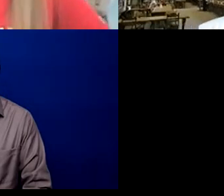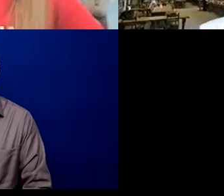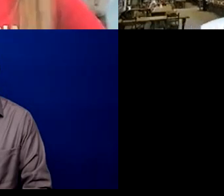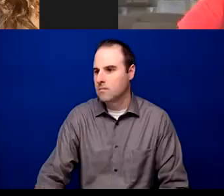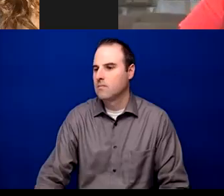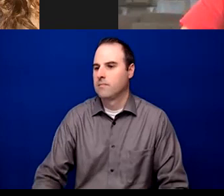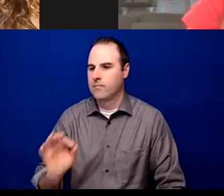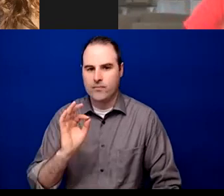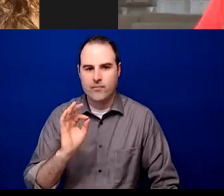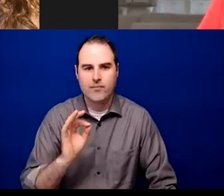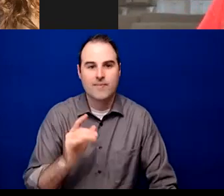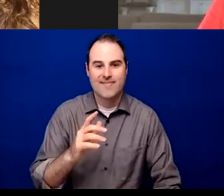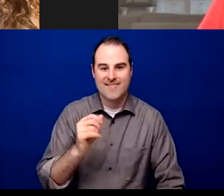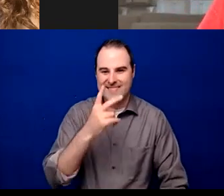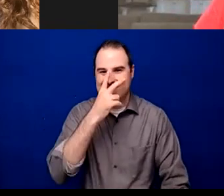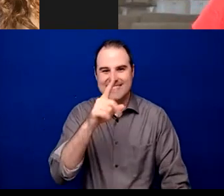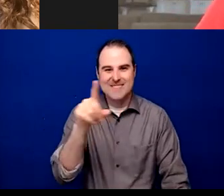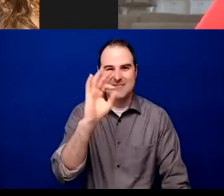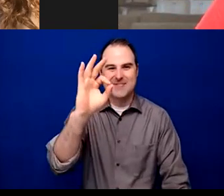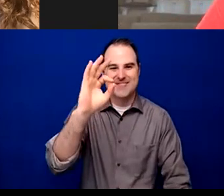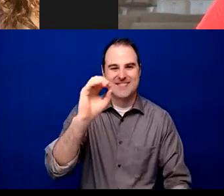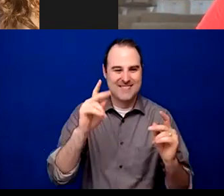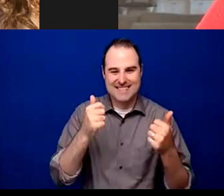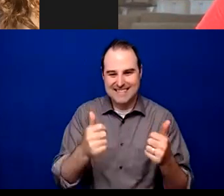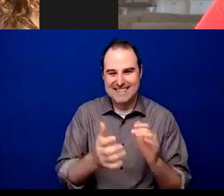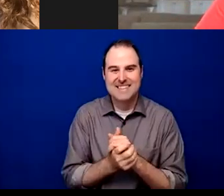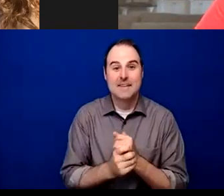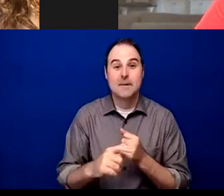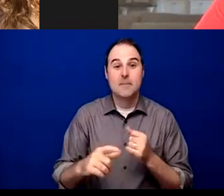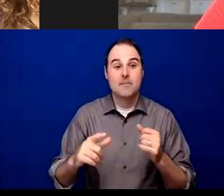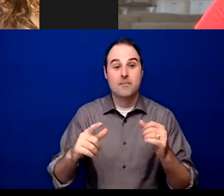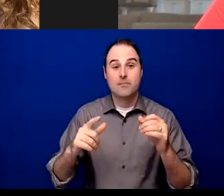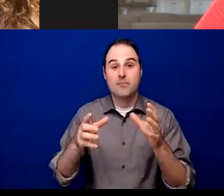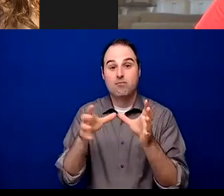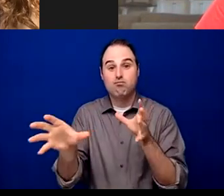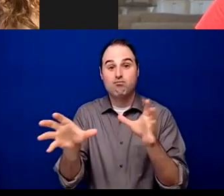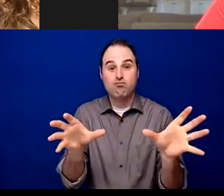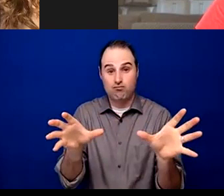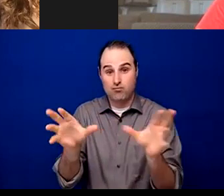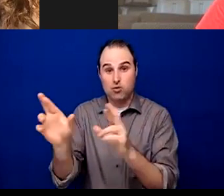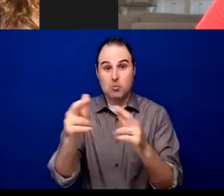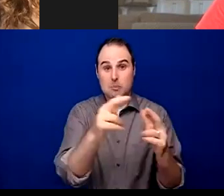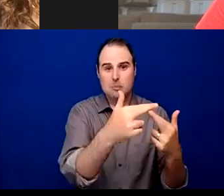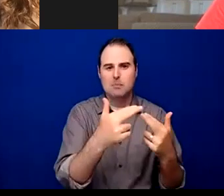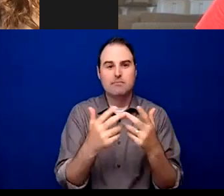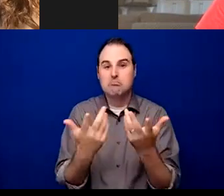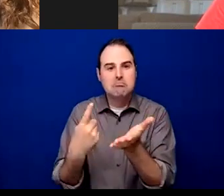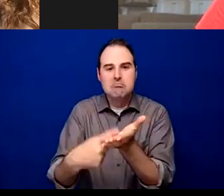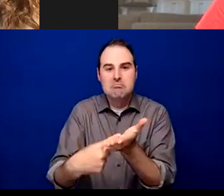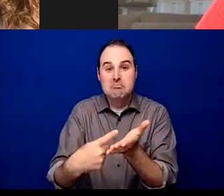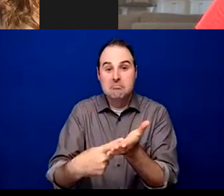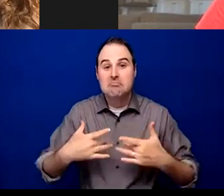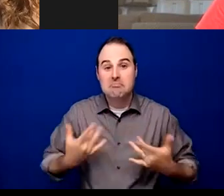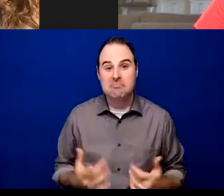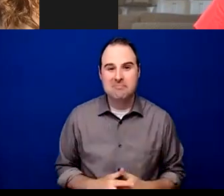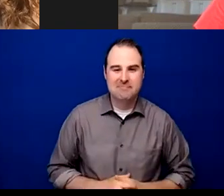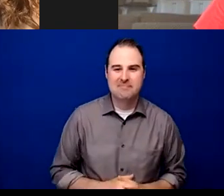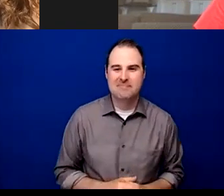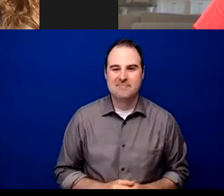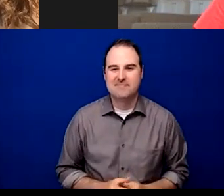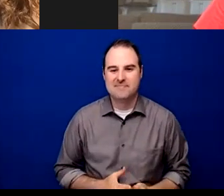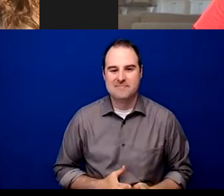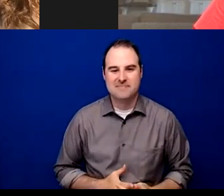go in the breakout rooms?